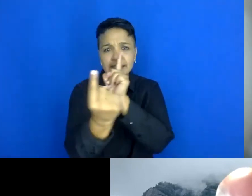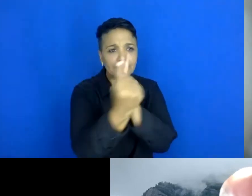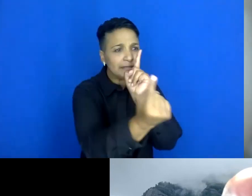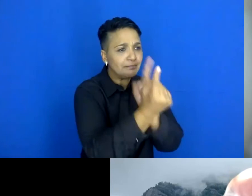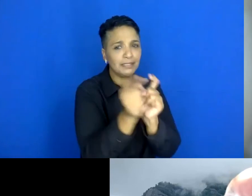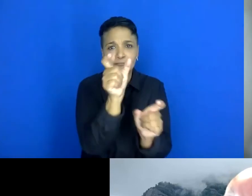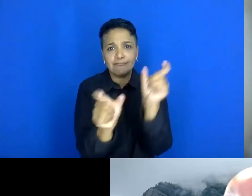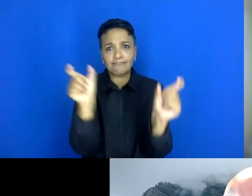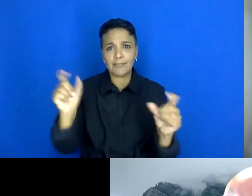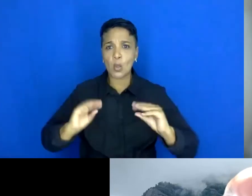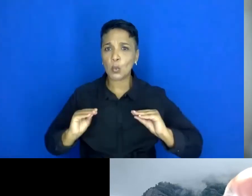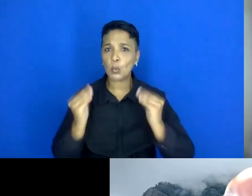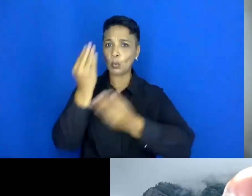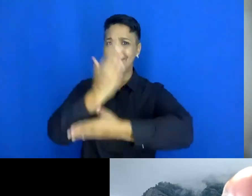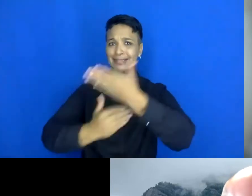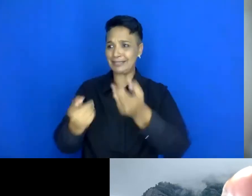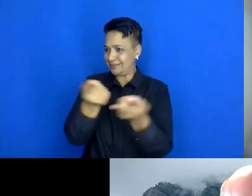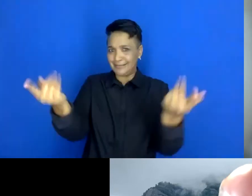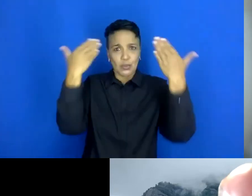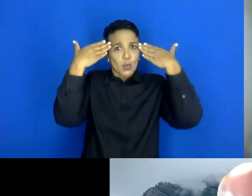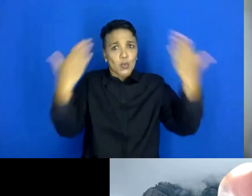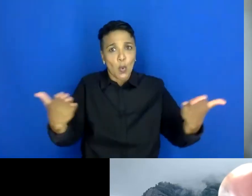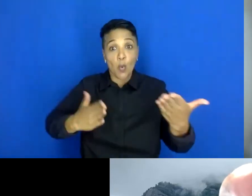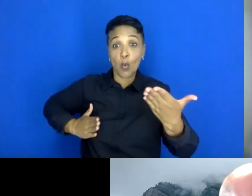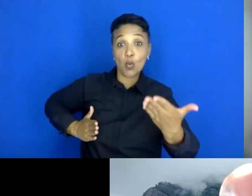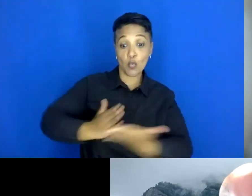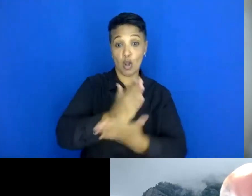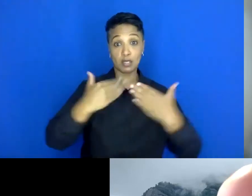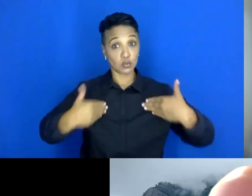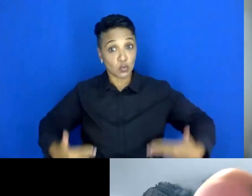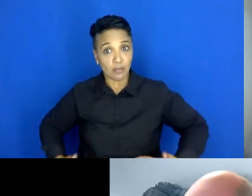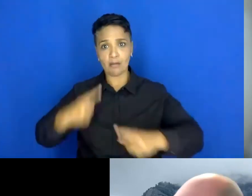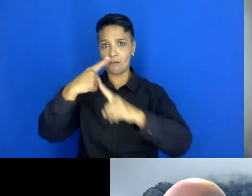of not only their human rights but also their right to participate youth with disabilities